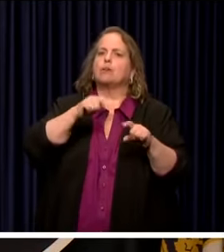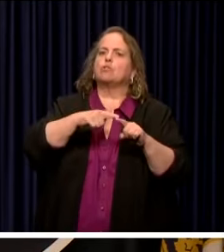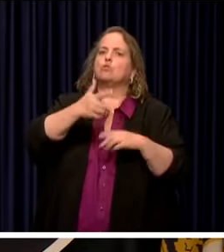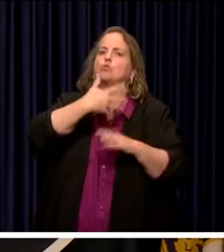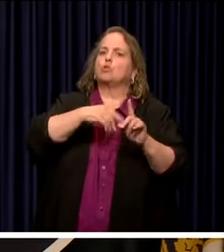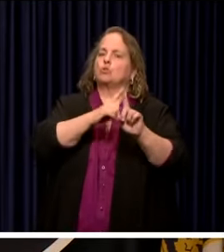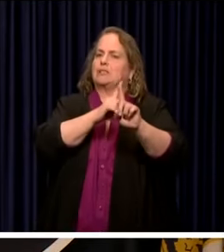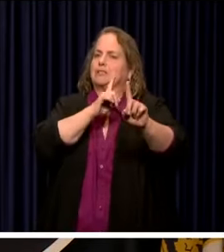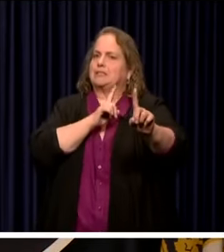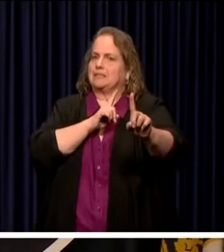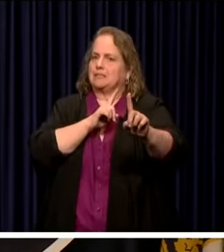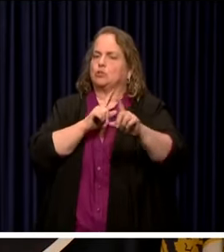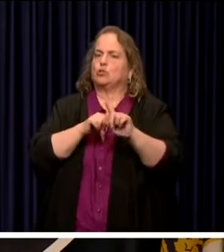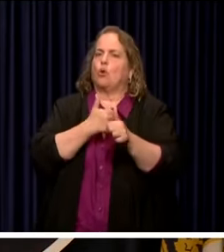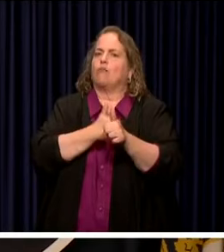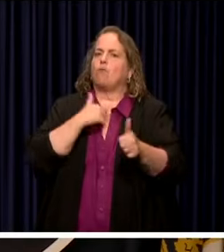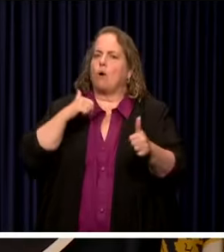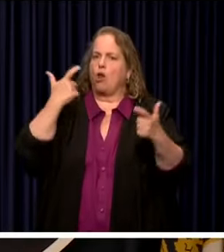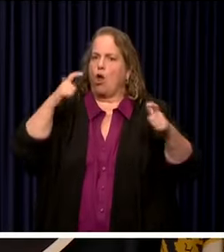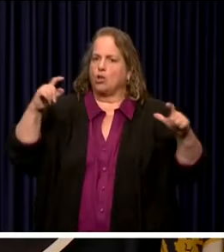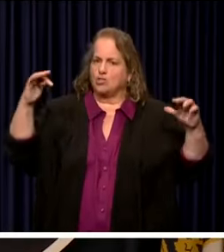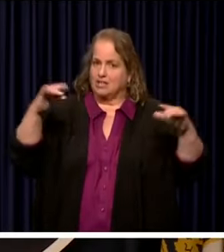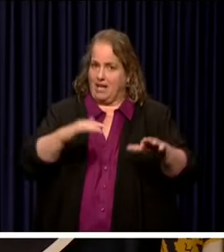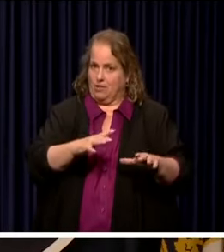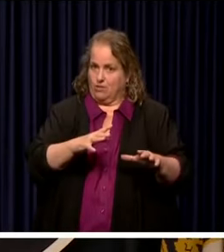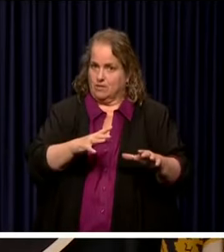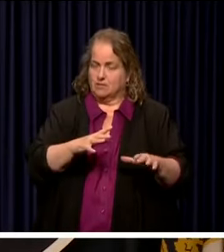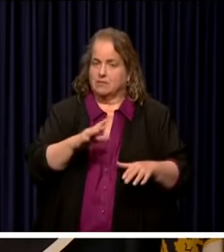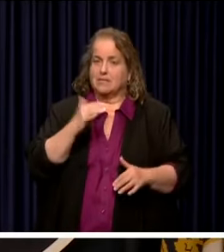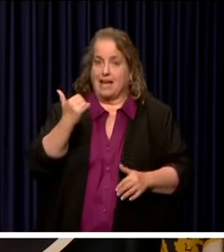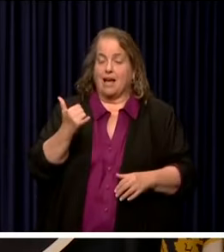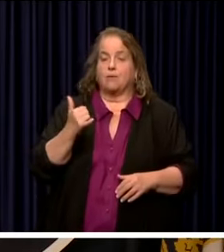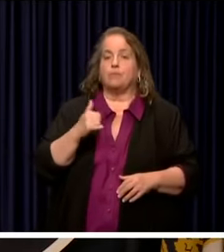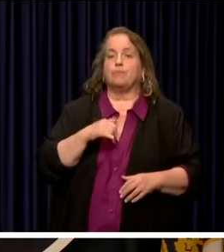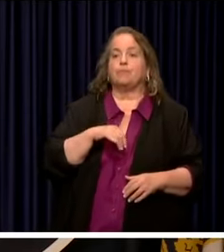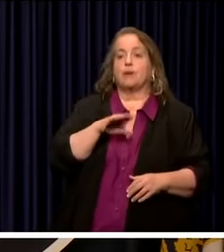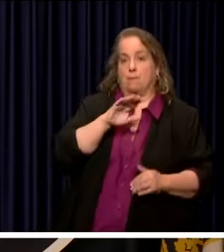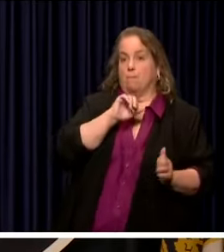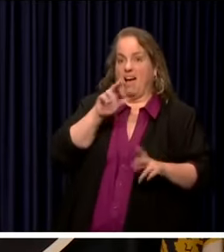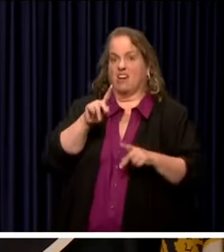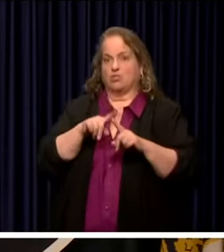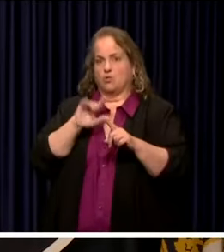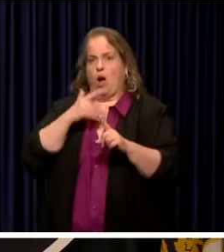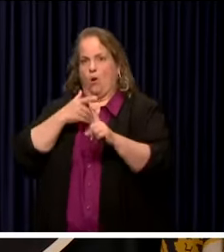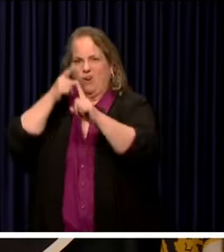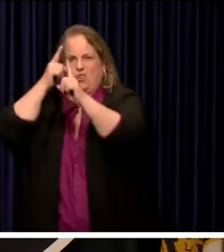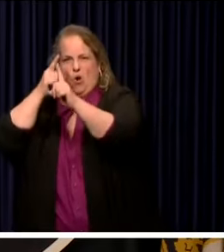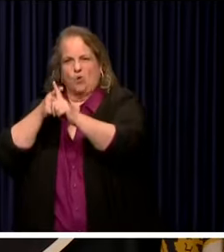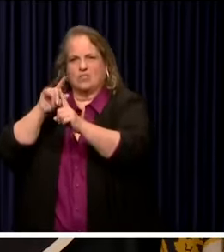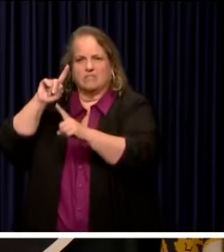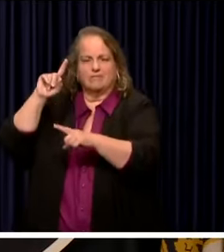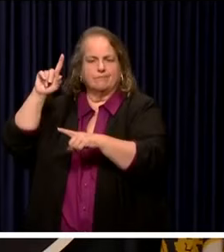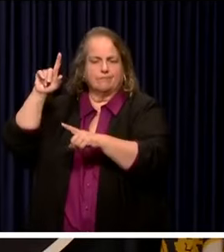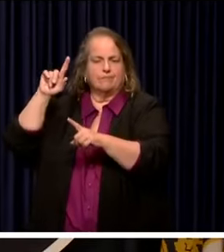ASSOCIATION GROUPS, AND SOME OF OUR INDIVIDUAL BUSINESSES TO